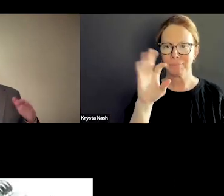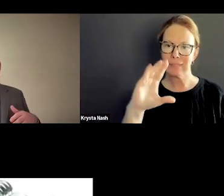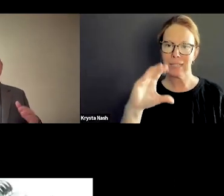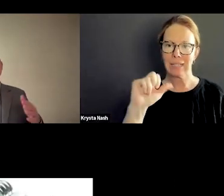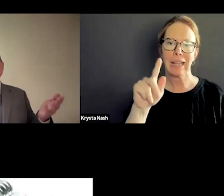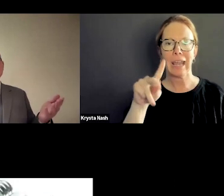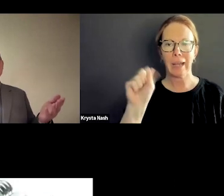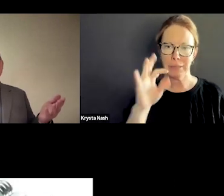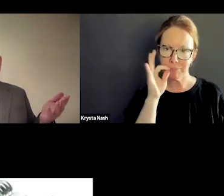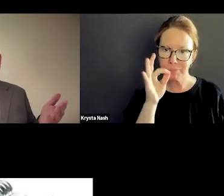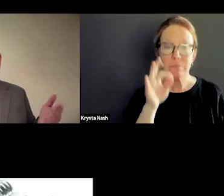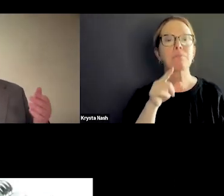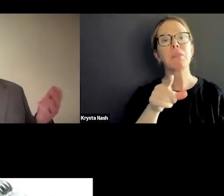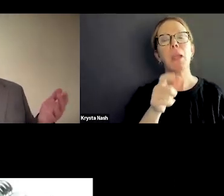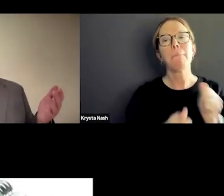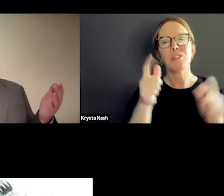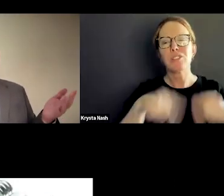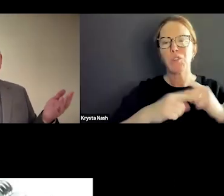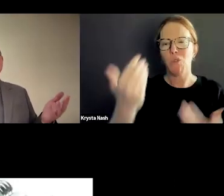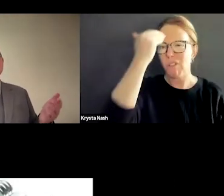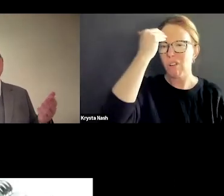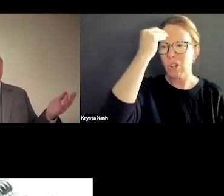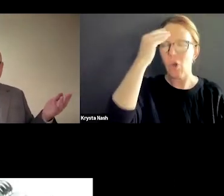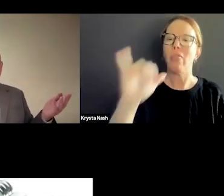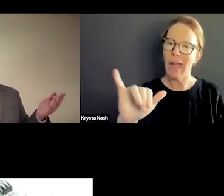So cannabis is most of you might be familiar is a substance which typically